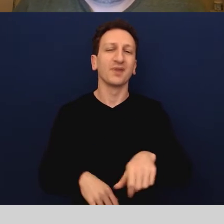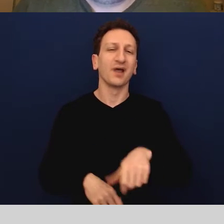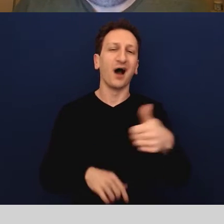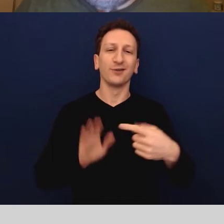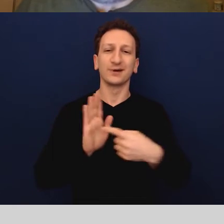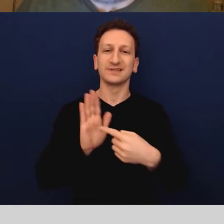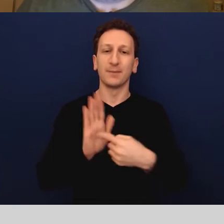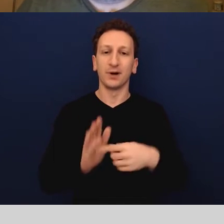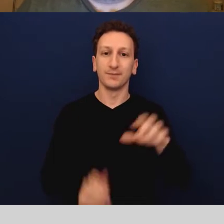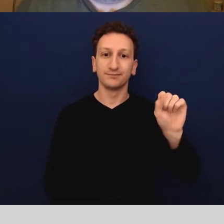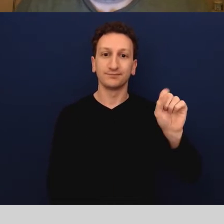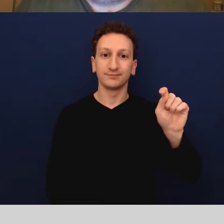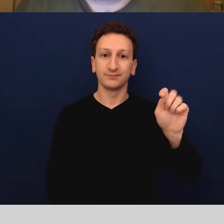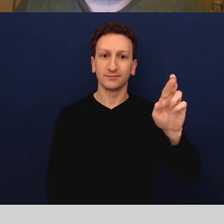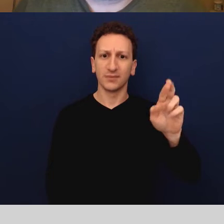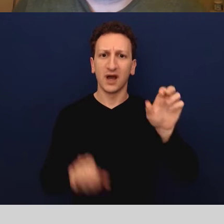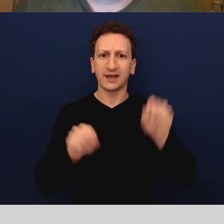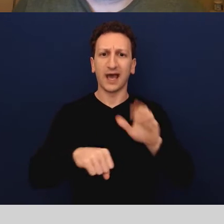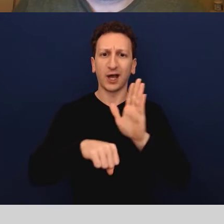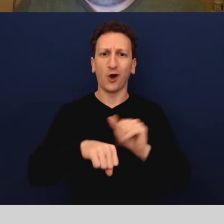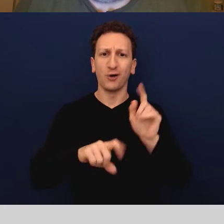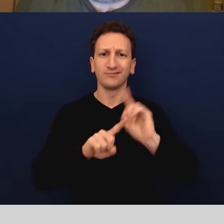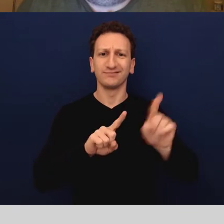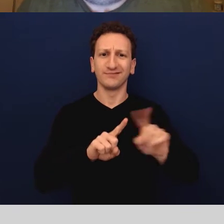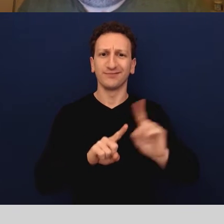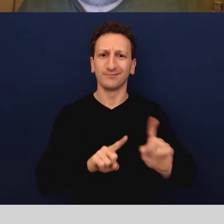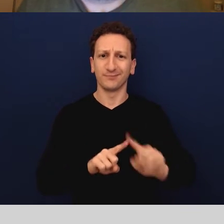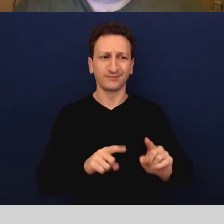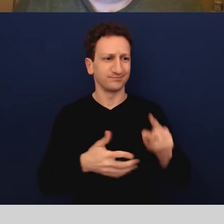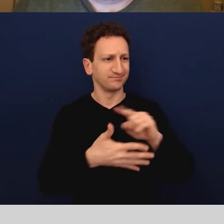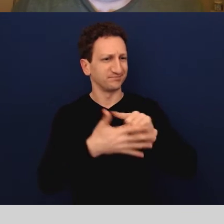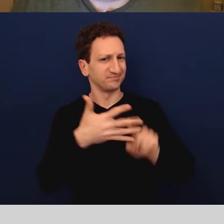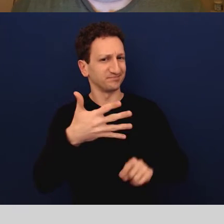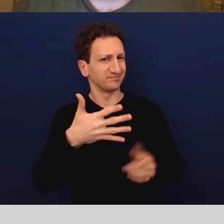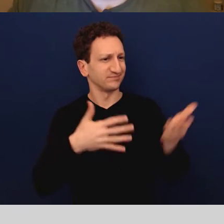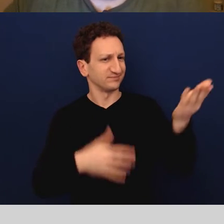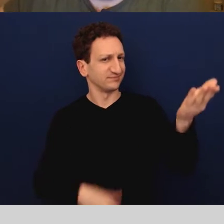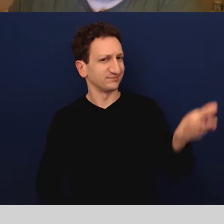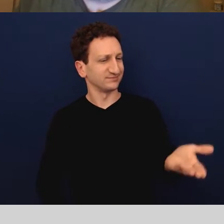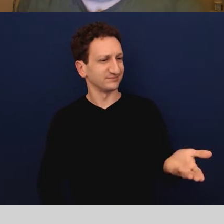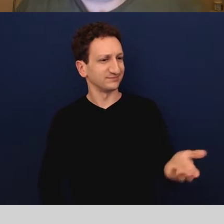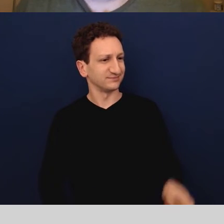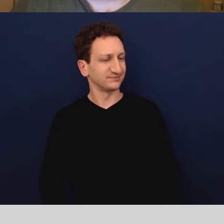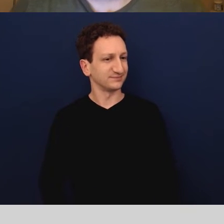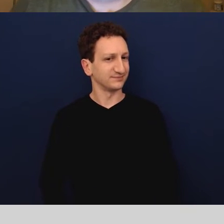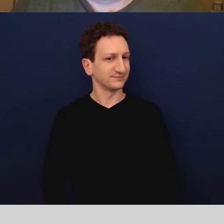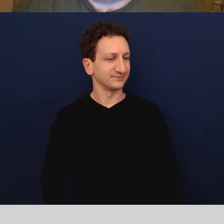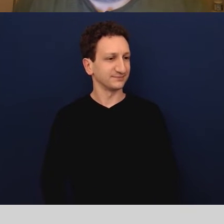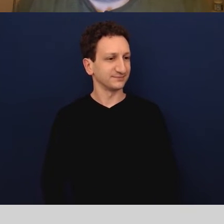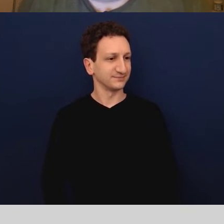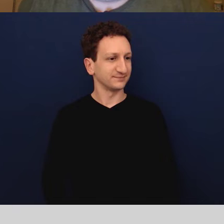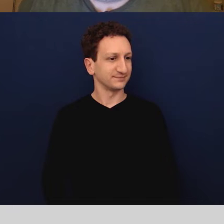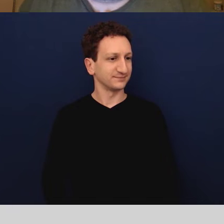We can call str on five on the string, five on the fraction five over one, on the decimal five